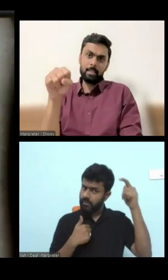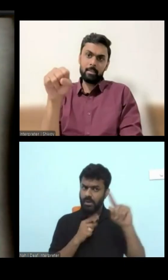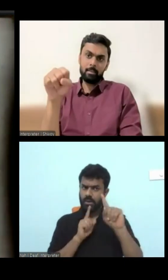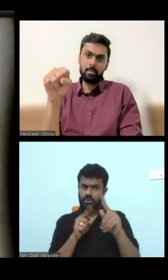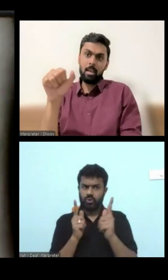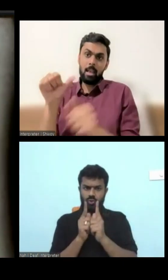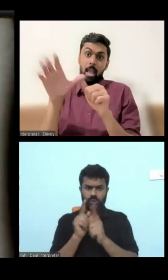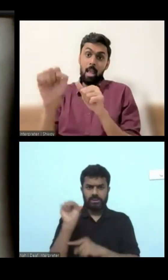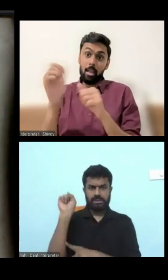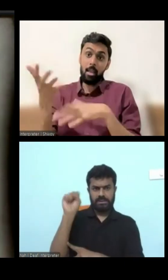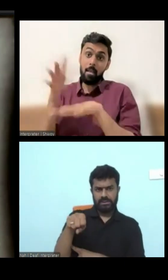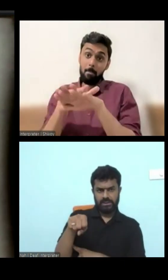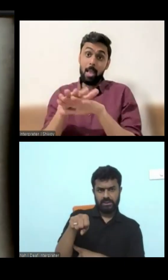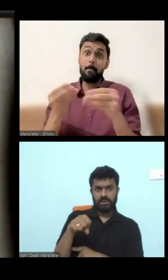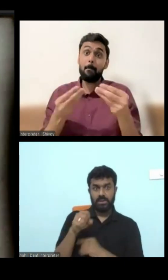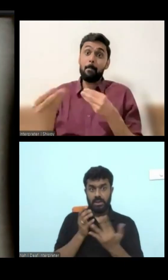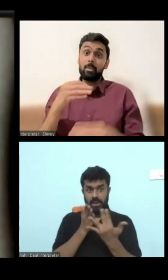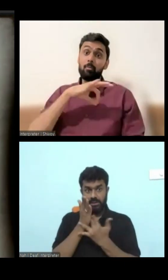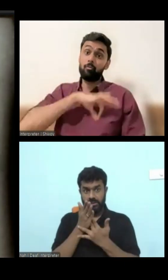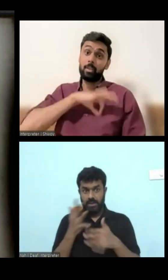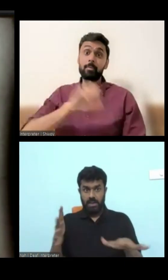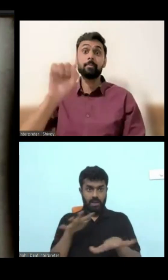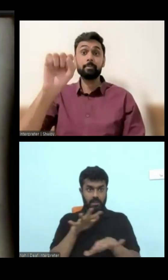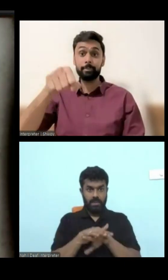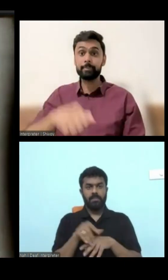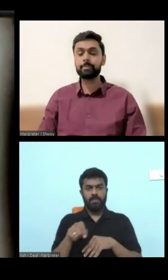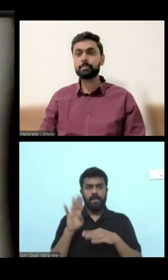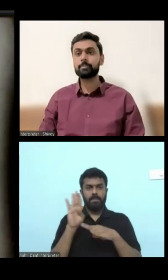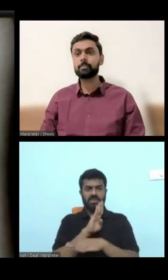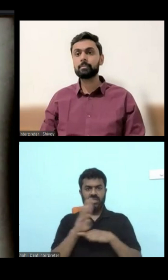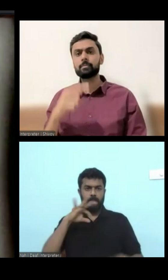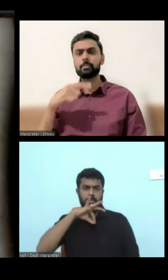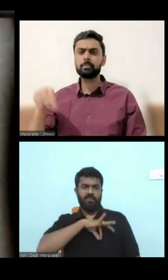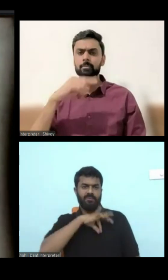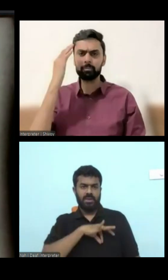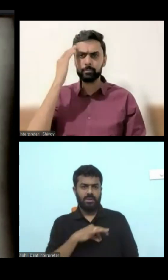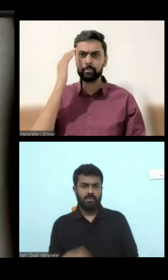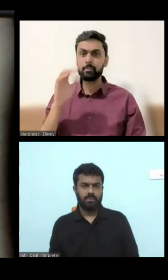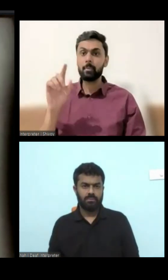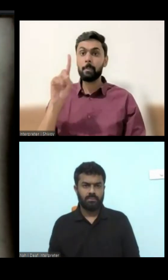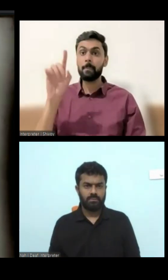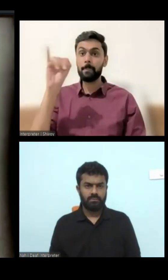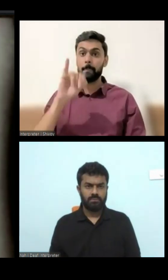Because see, nowadays all of us know that around 16% of the global population is a person with disabilities.